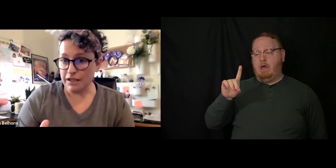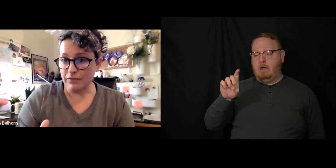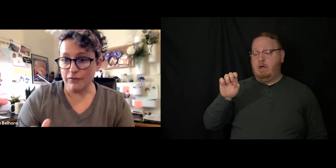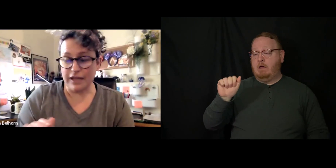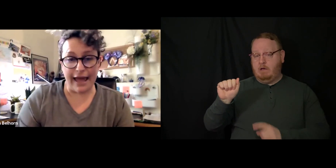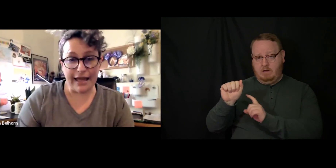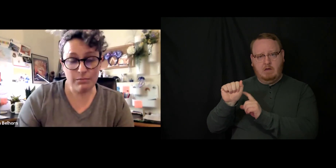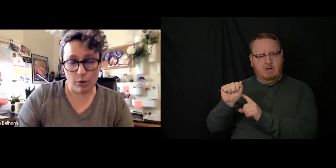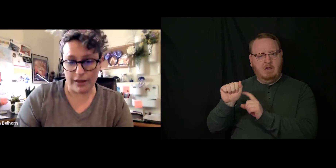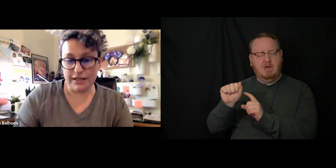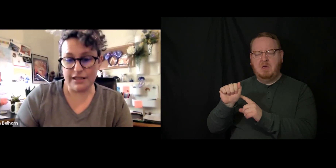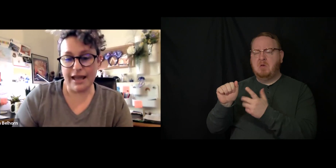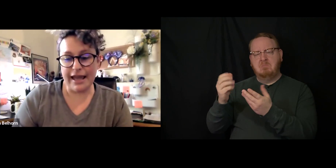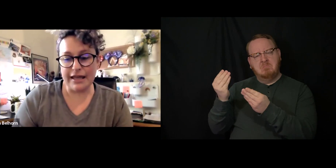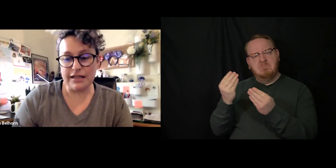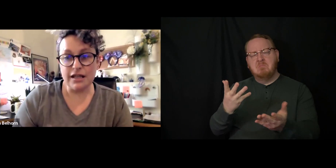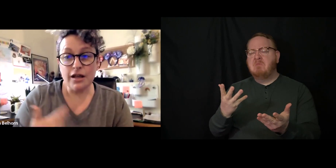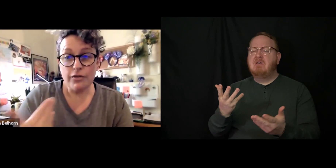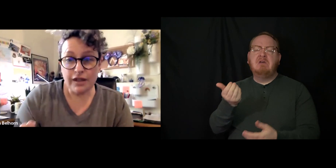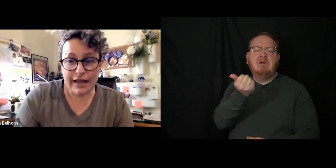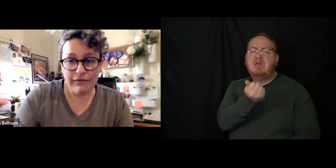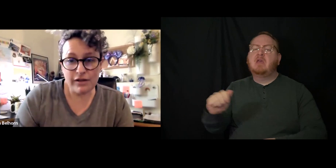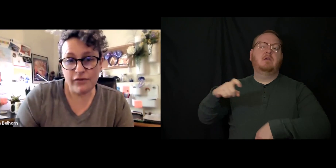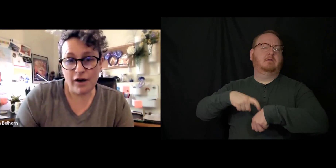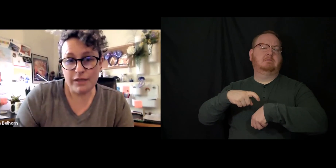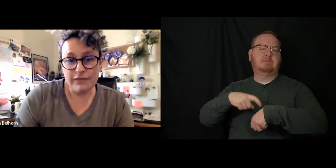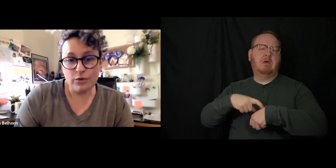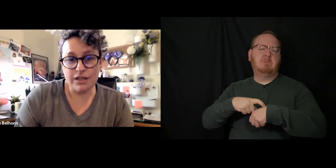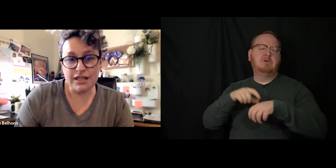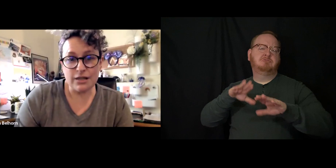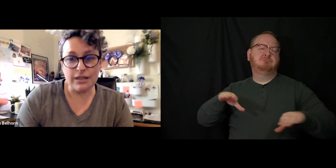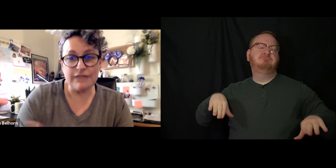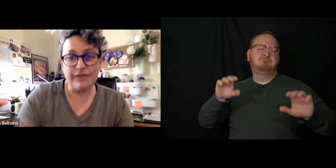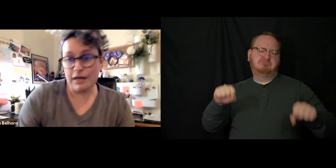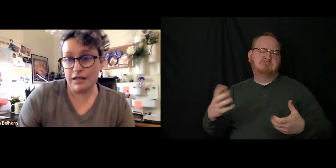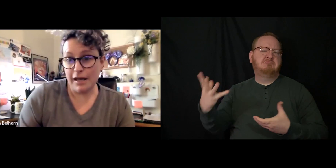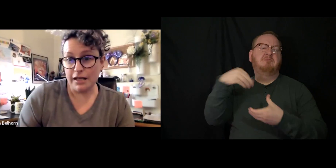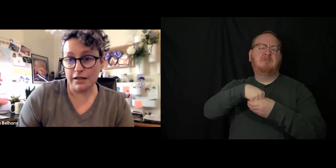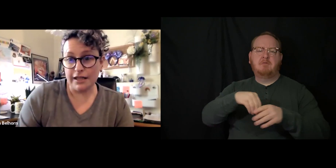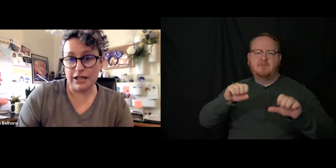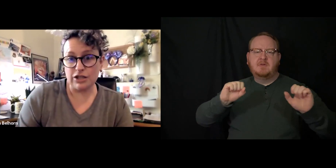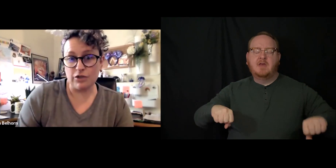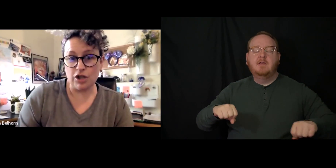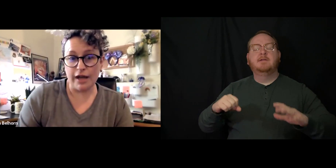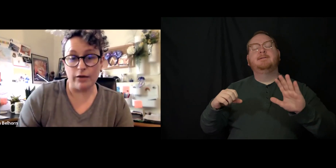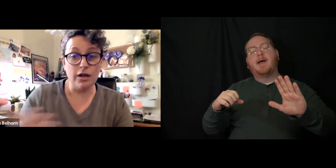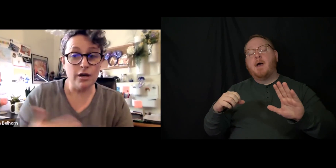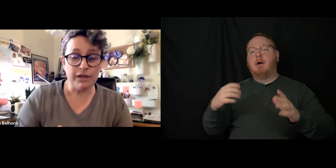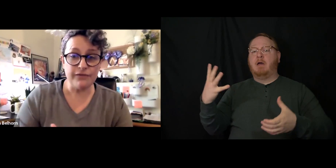be involved at any point and the level of involvement of course is going to vary depending on the age of your child, but if